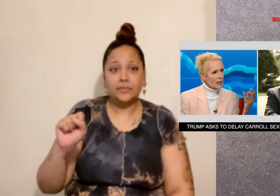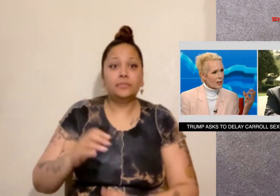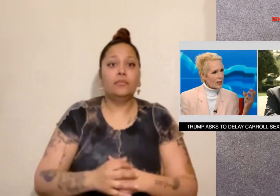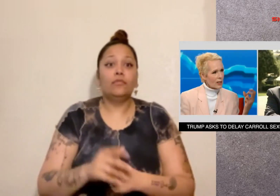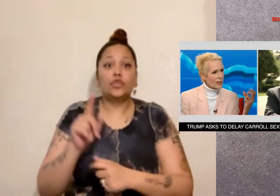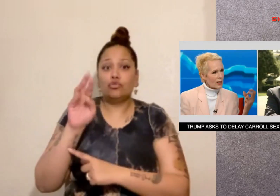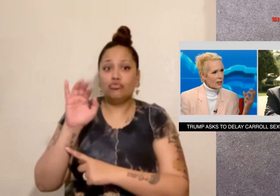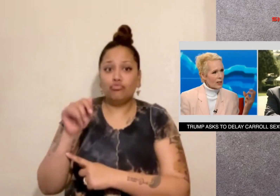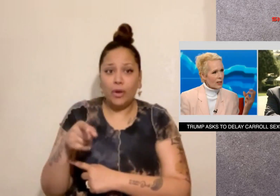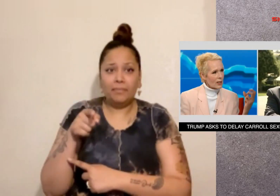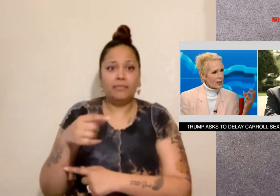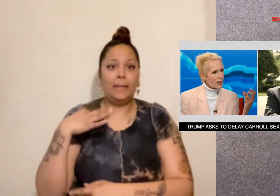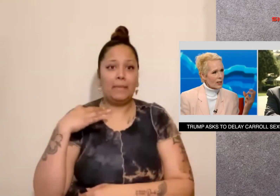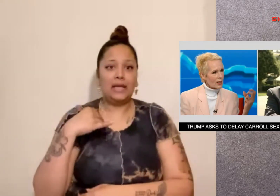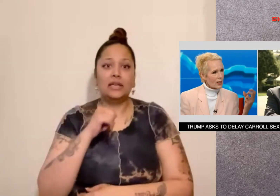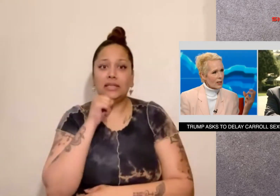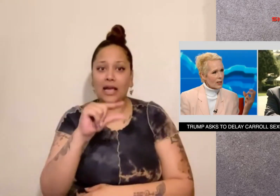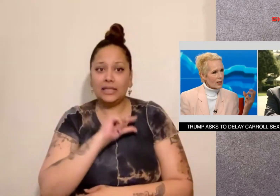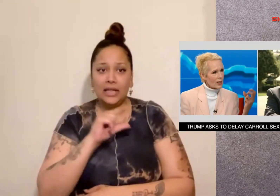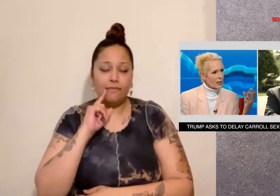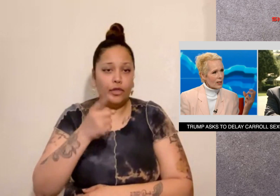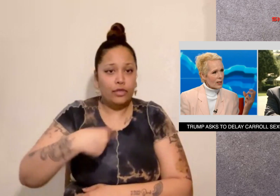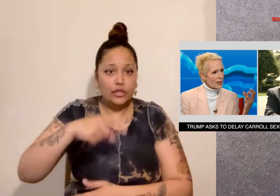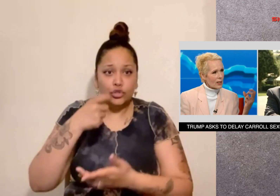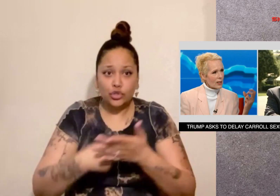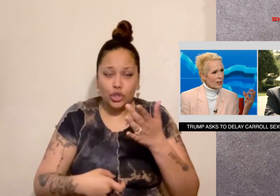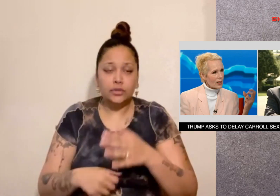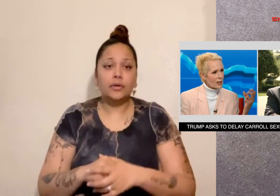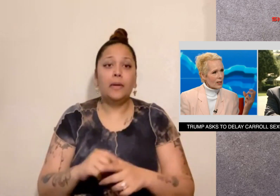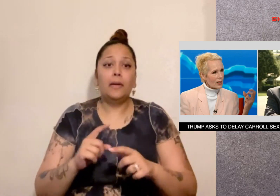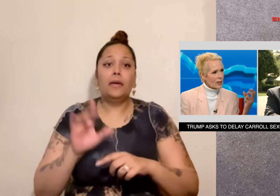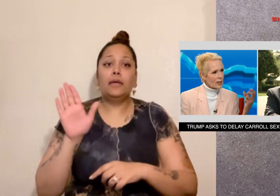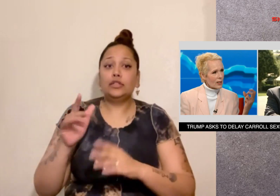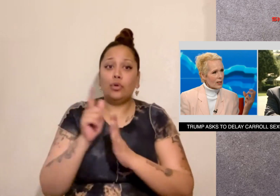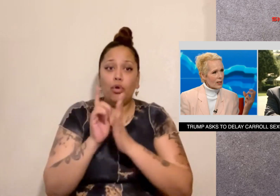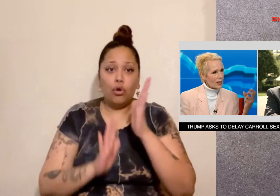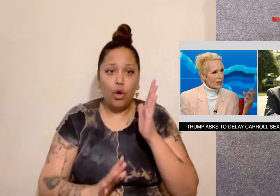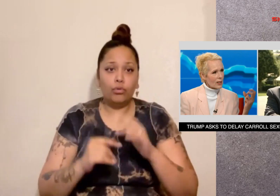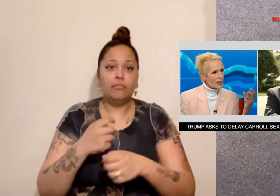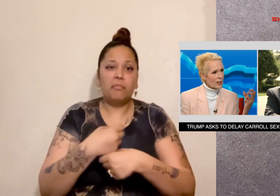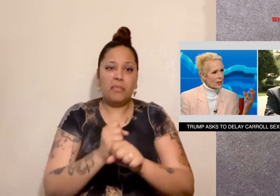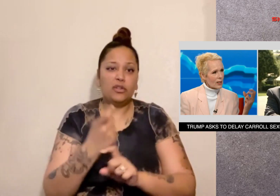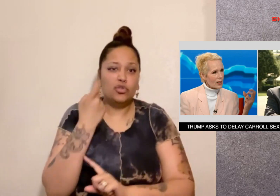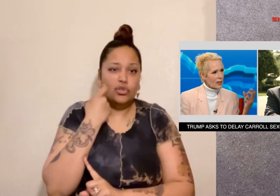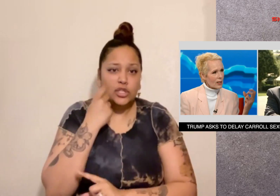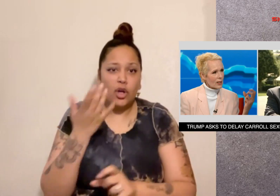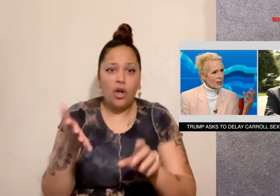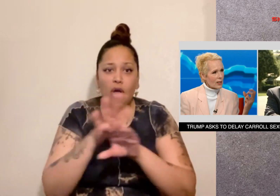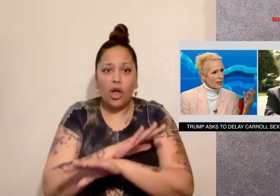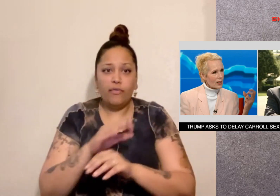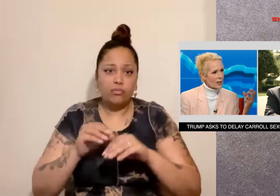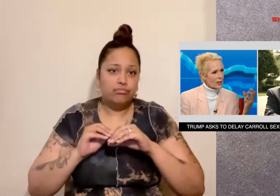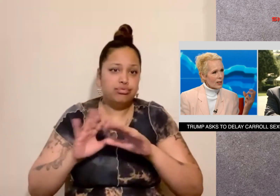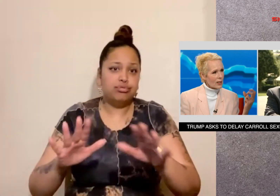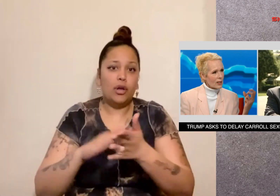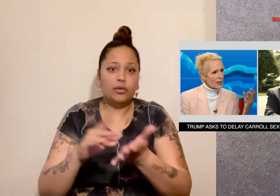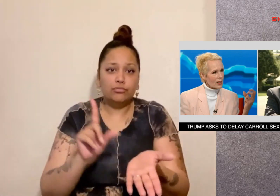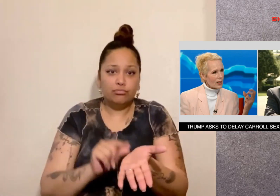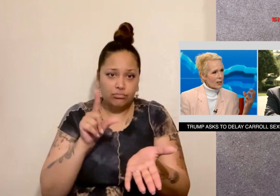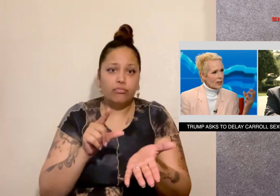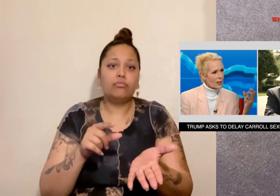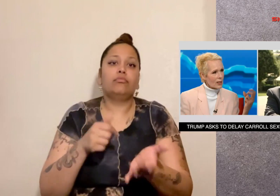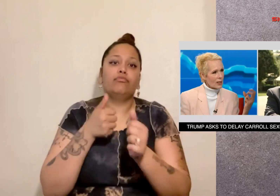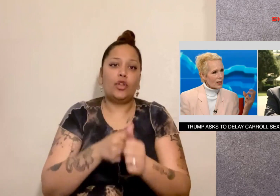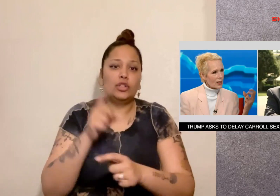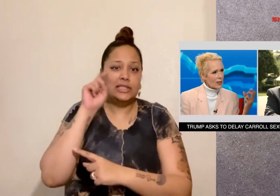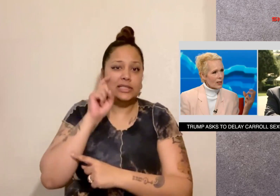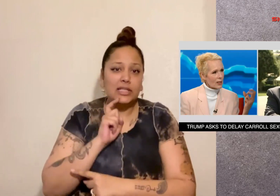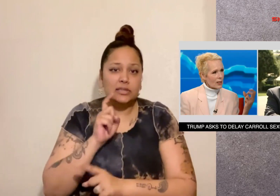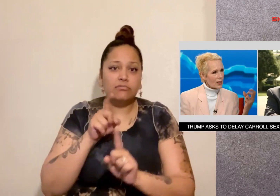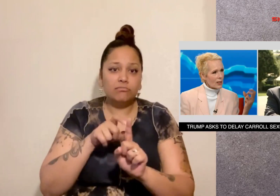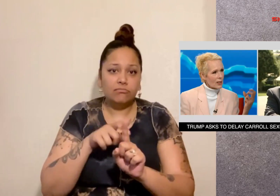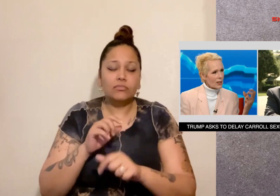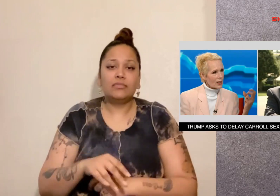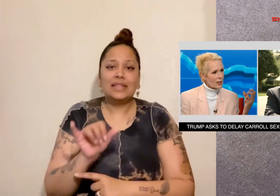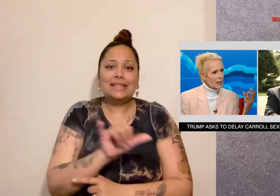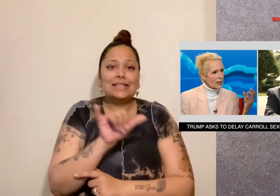to cover up hush money payments made to adult film star Stormy Daniels